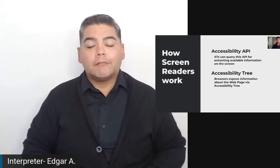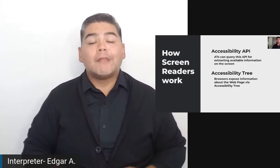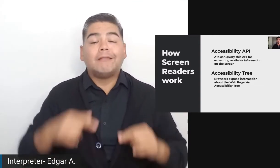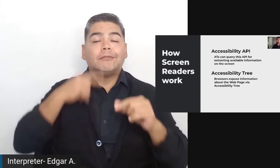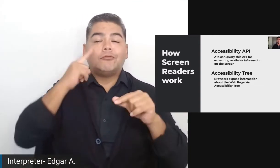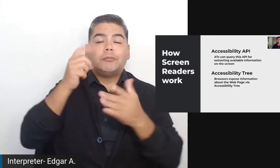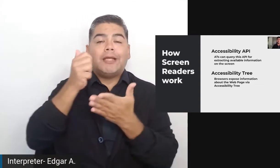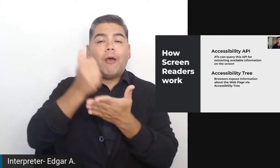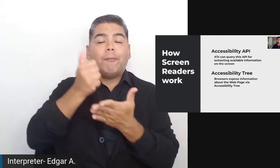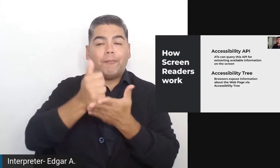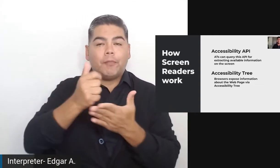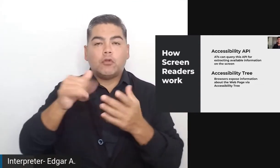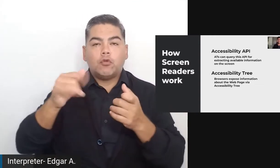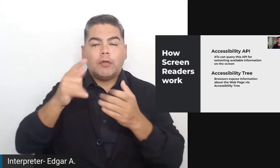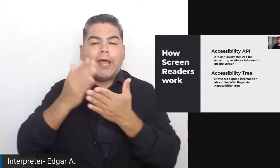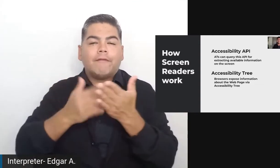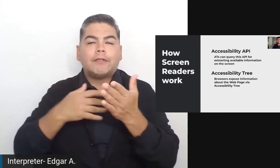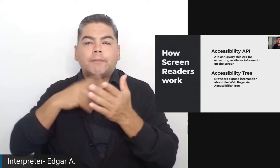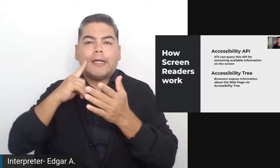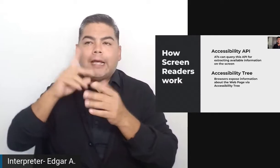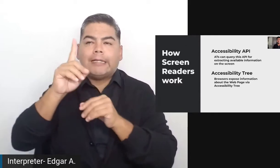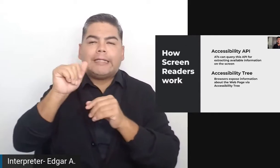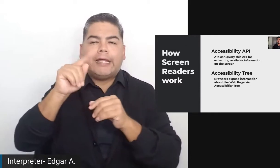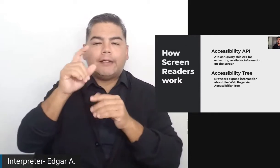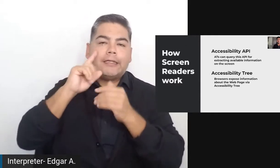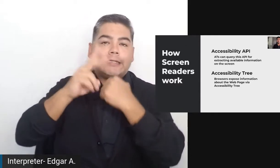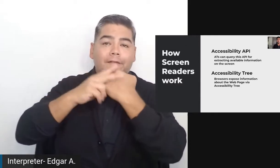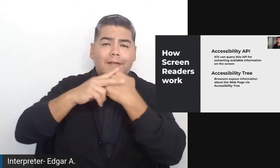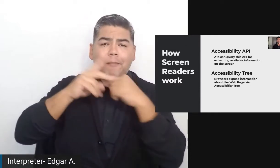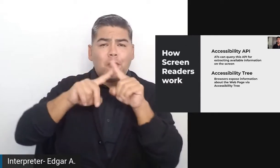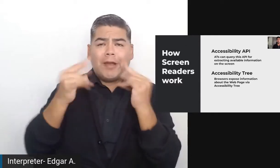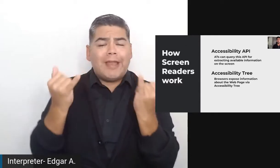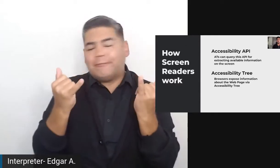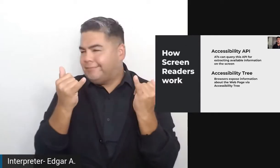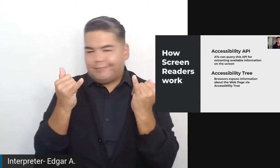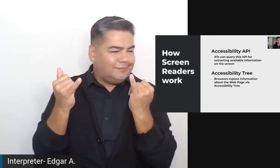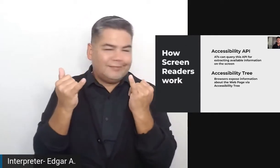There is no direct way of doing that yet, but there are indirect ways of doing that.